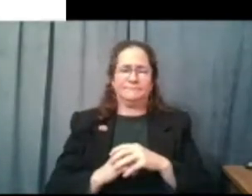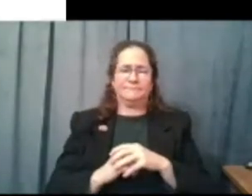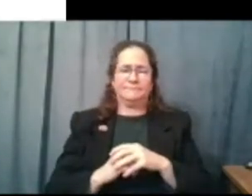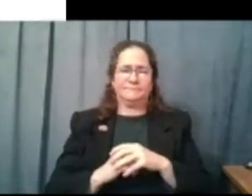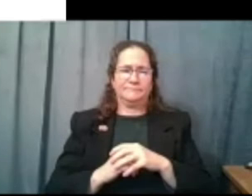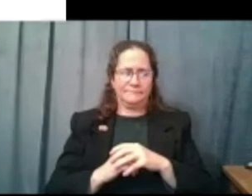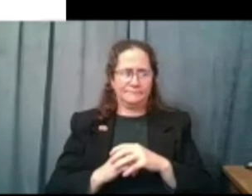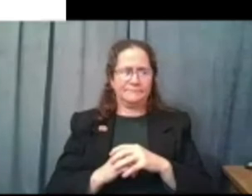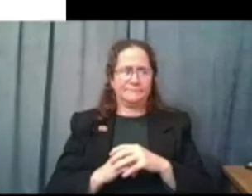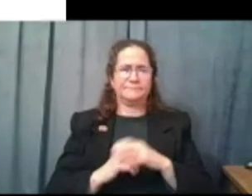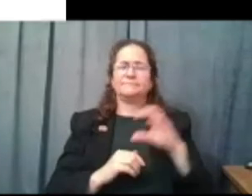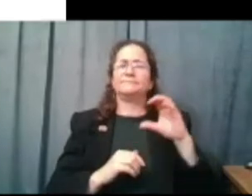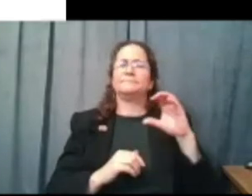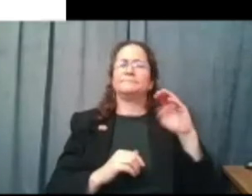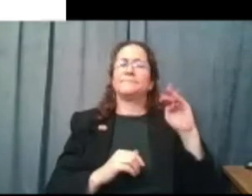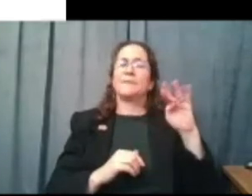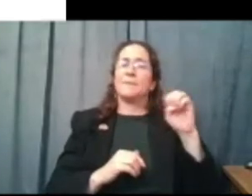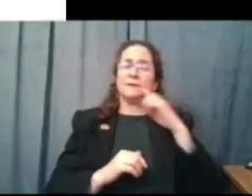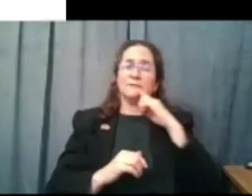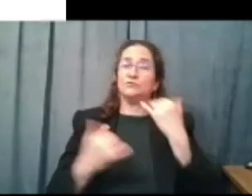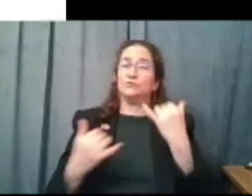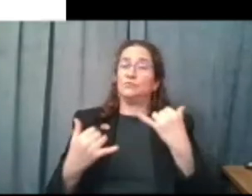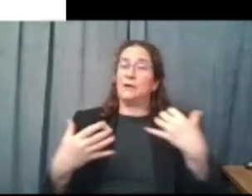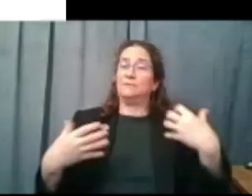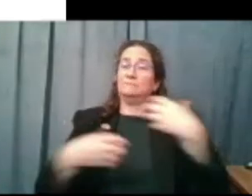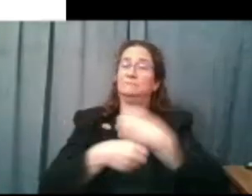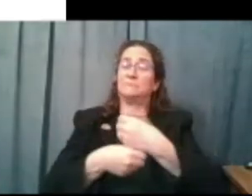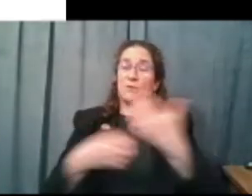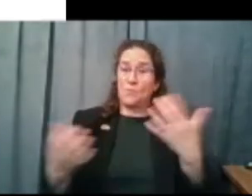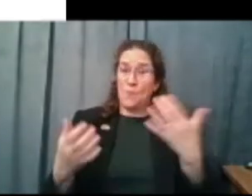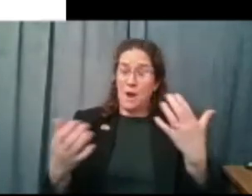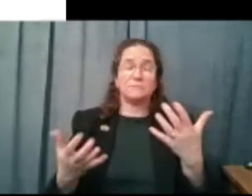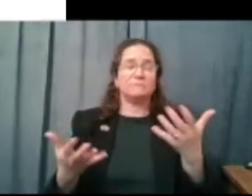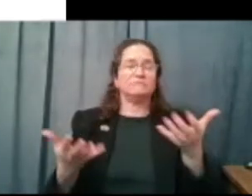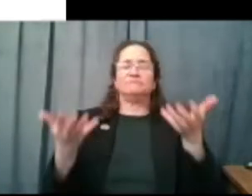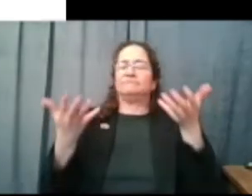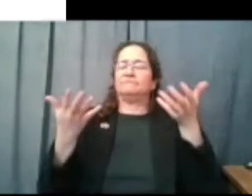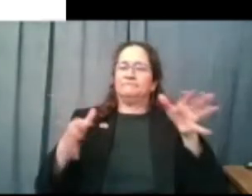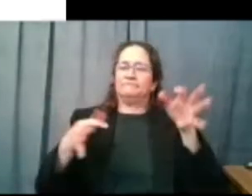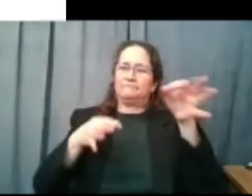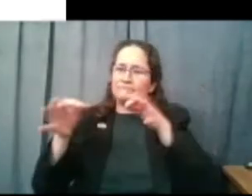Well, just as a summary for today, I think we've gone through some of the important aspects